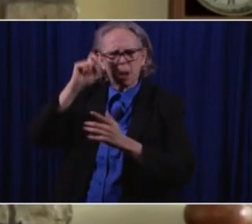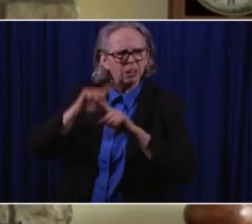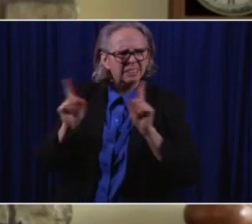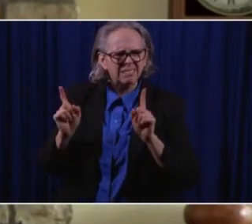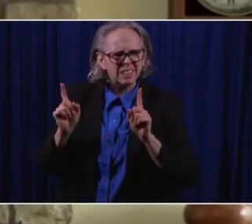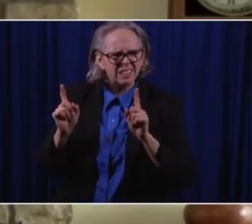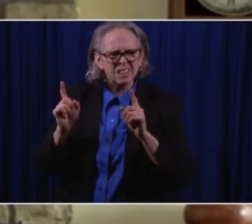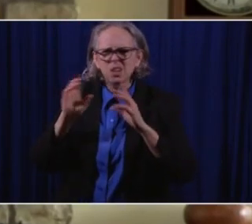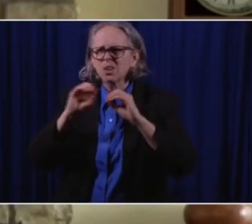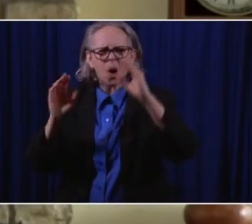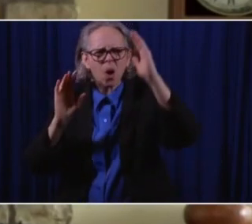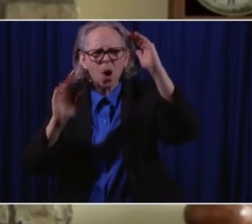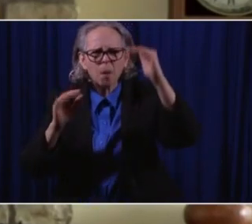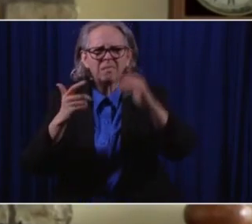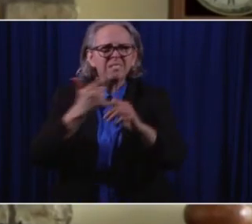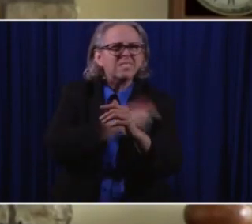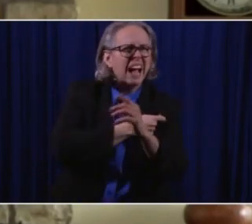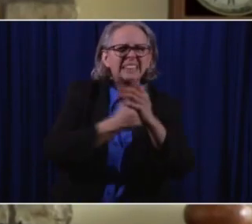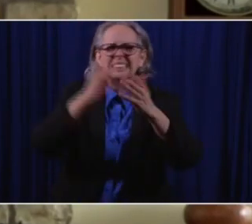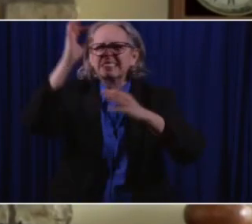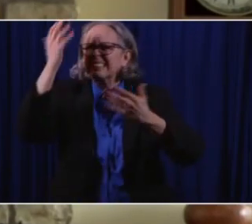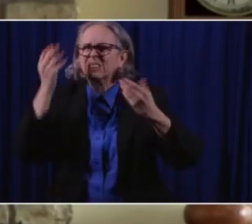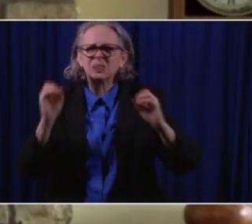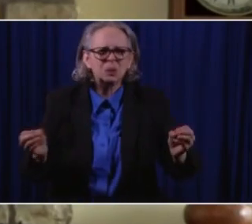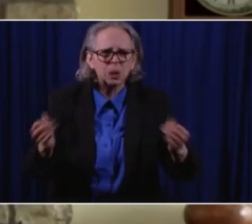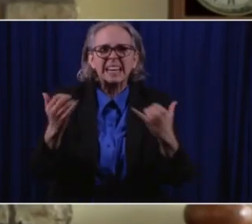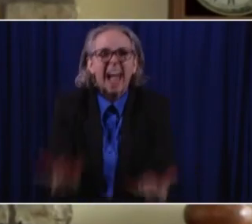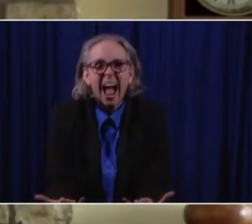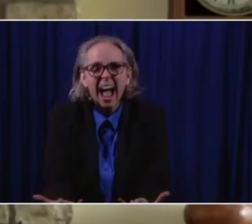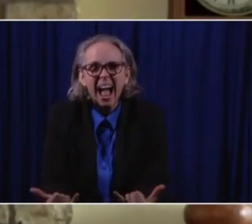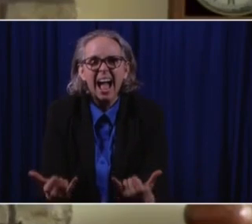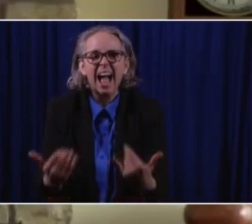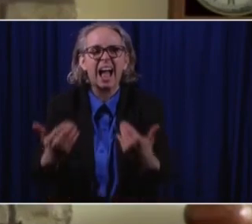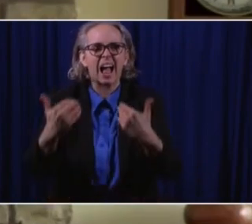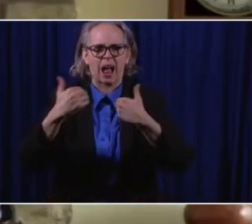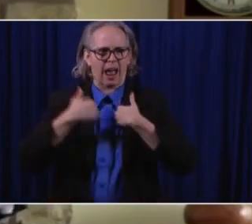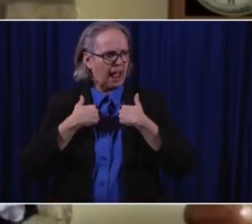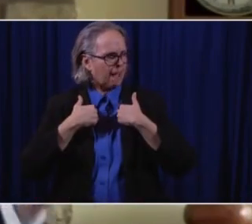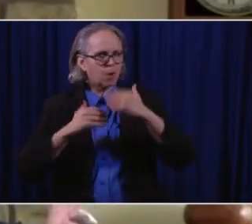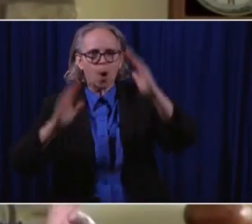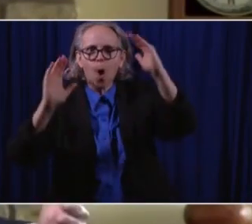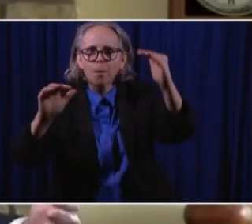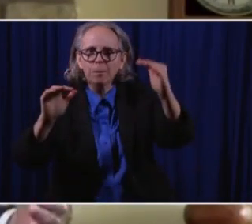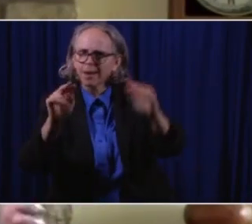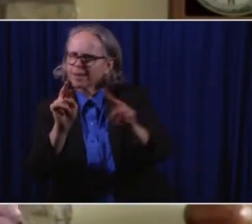Clark Kellogg hit the right tone look. The end of this is in sight we can see the and. I like the like the summer we can see the and we can see the